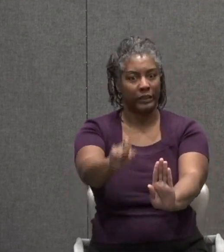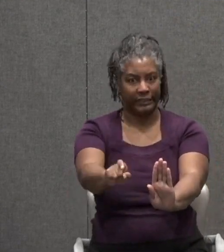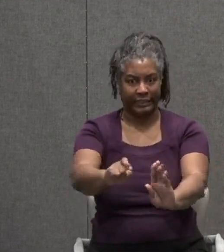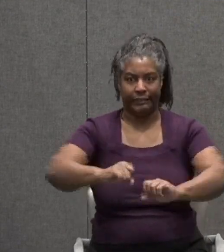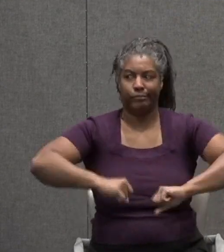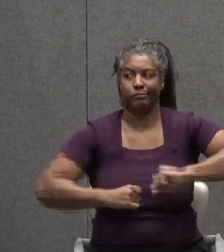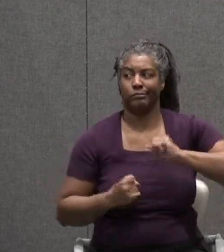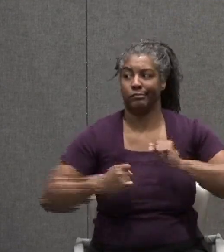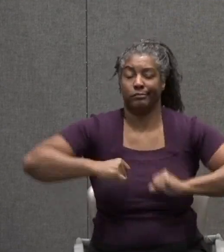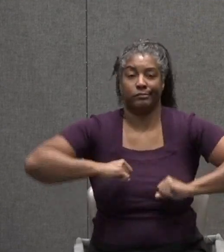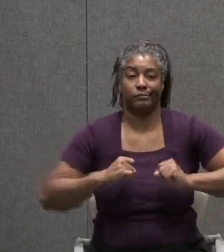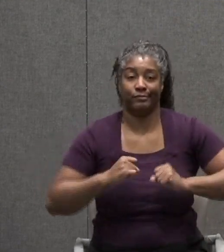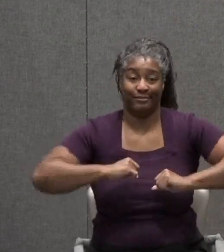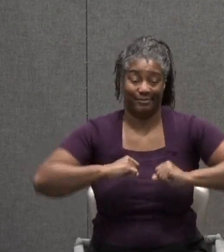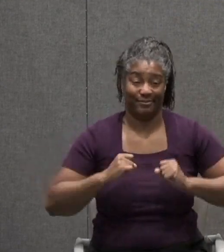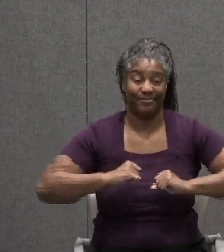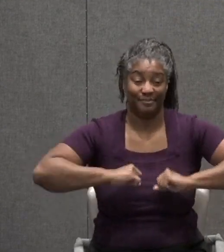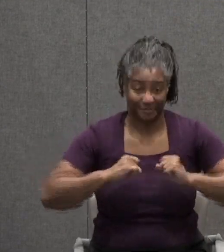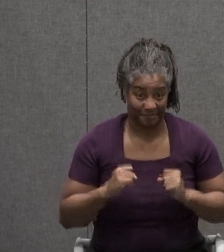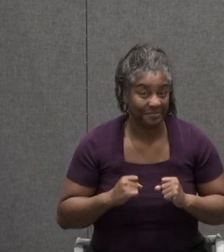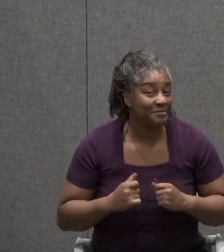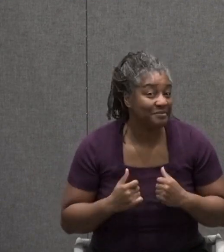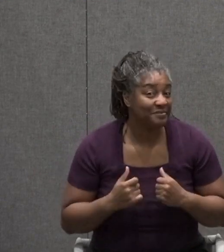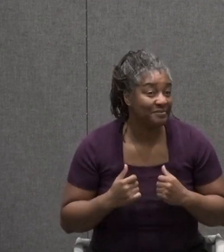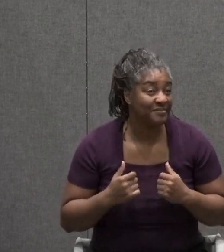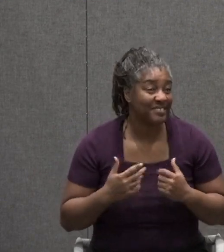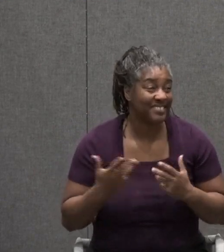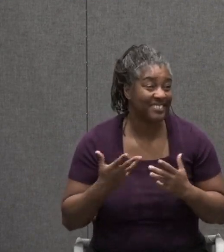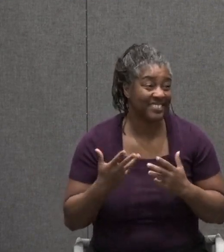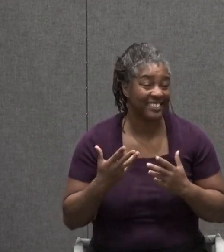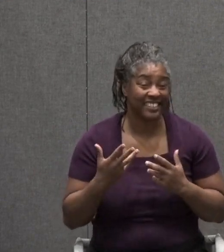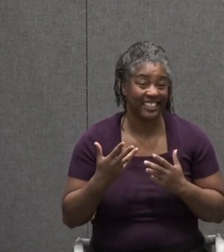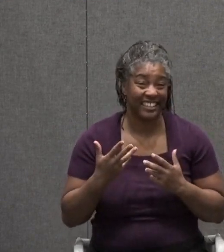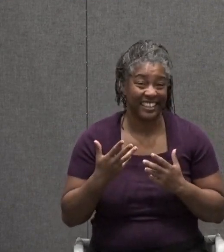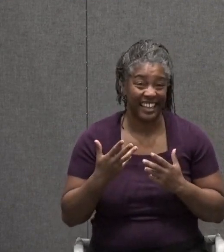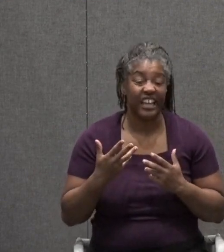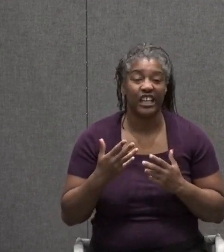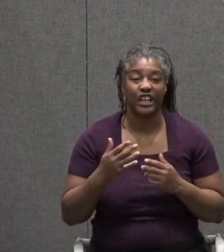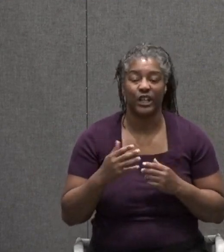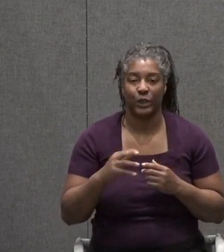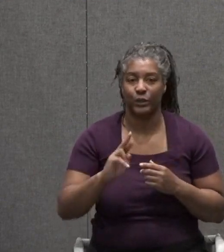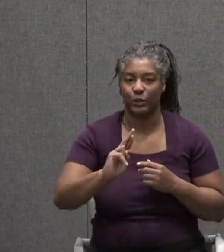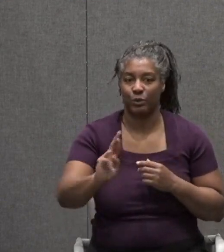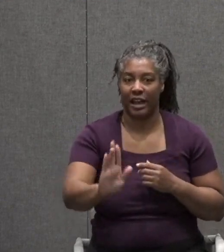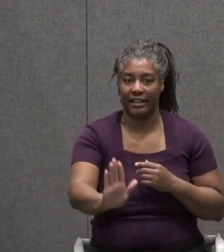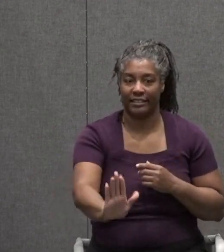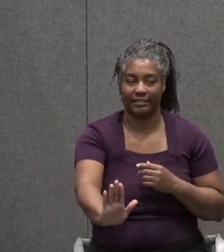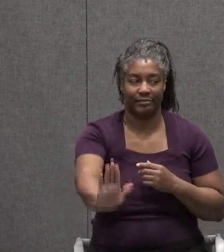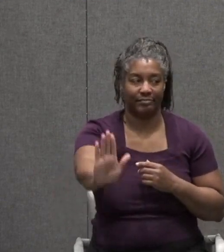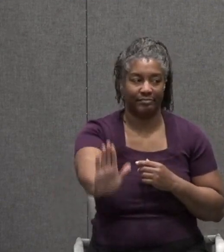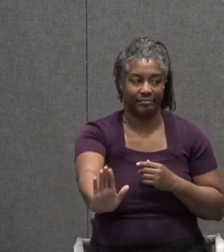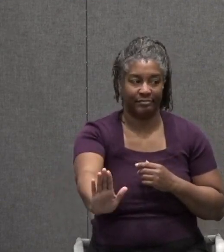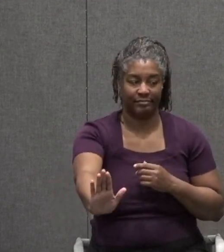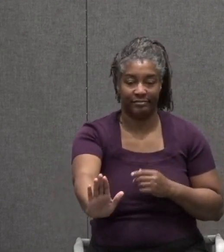Because we're gonna move with the right leg and then the left leg and keep the arms moving with those legs.